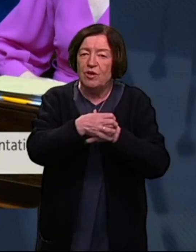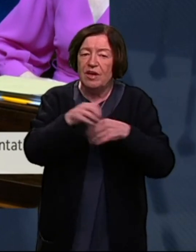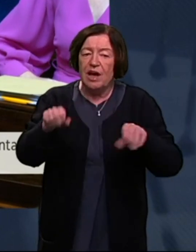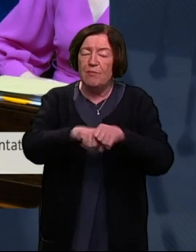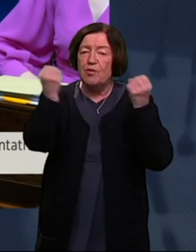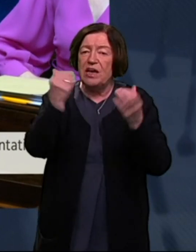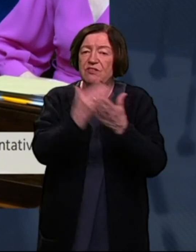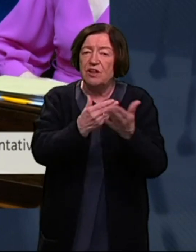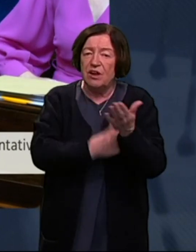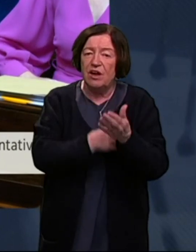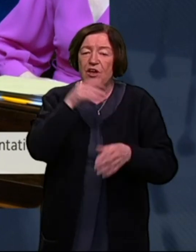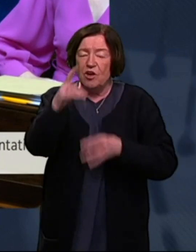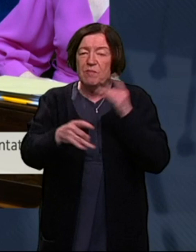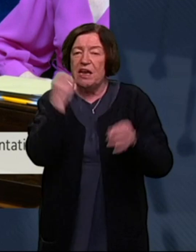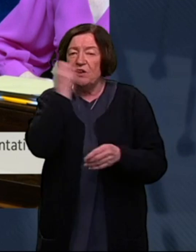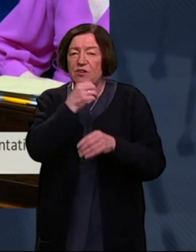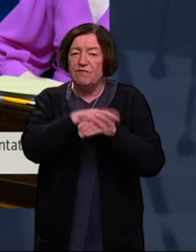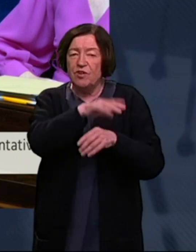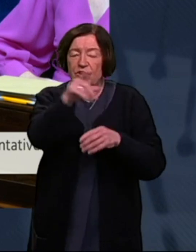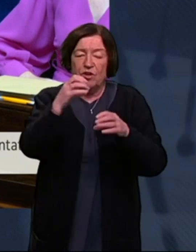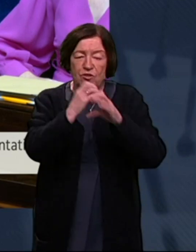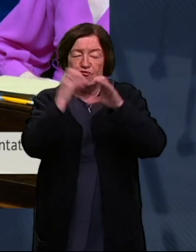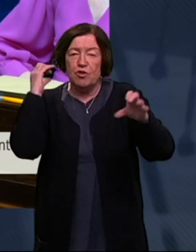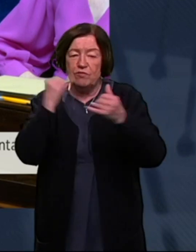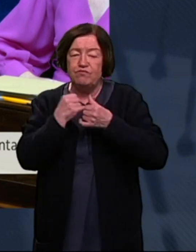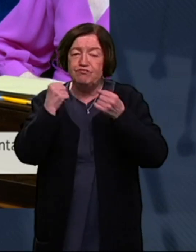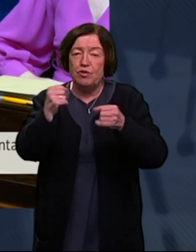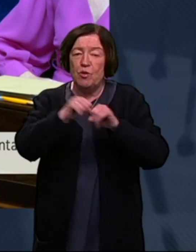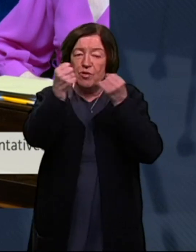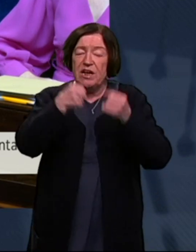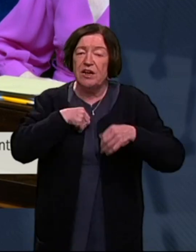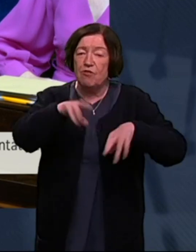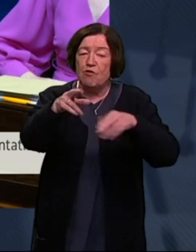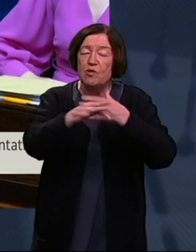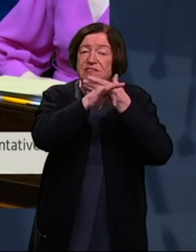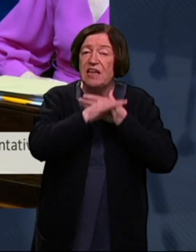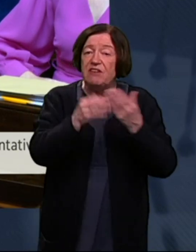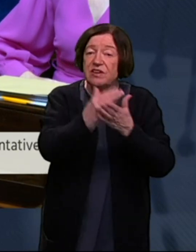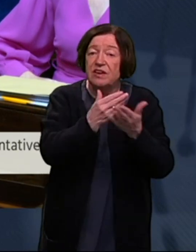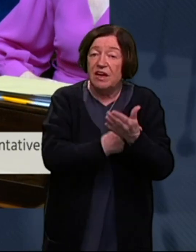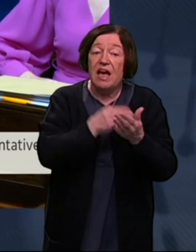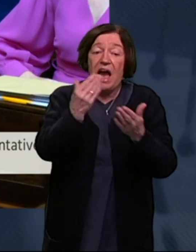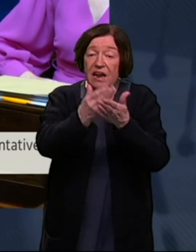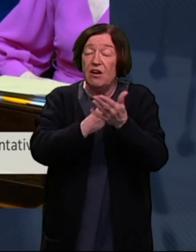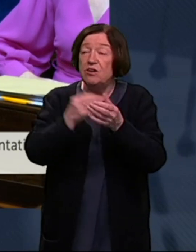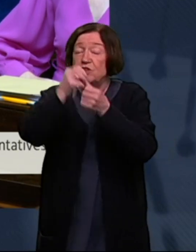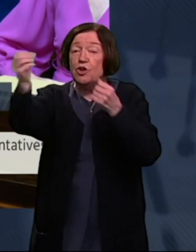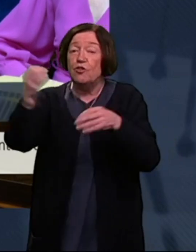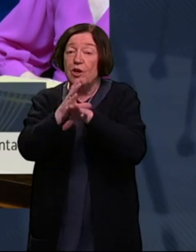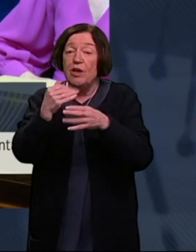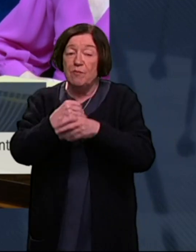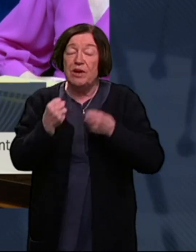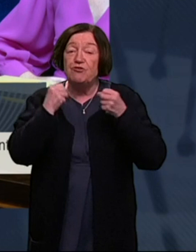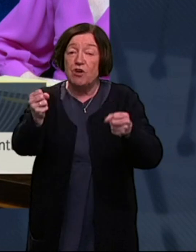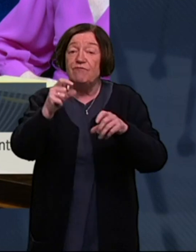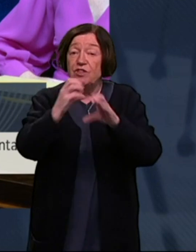She is making excuses for hauliers and truckers who break our road safety laws and laws in other countries by driving their trucks without breaks.